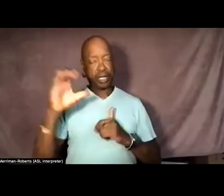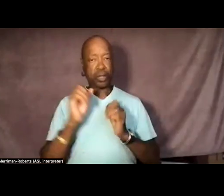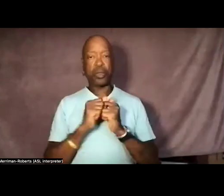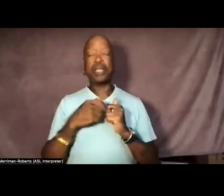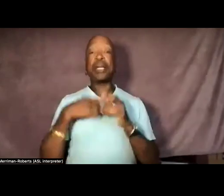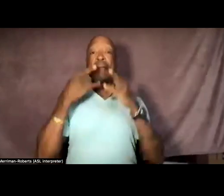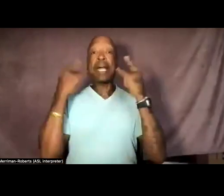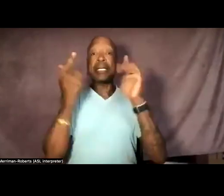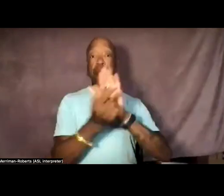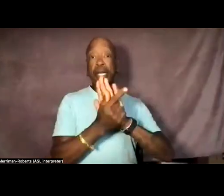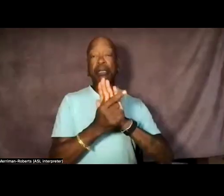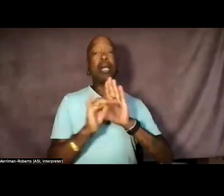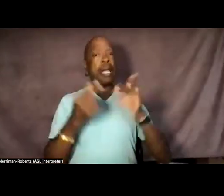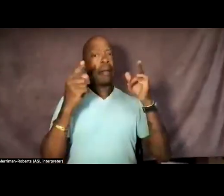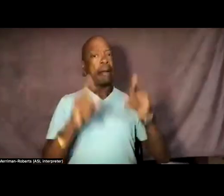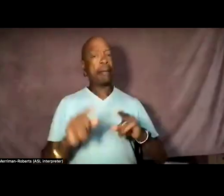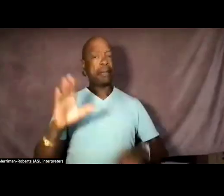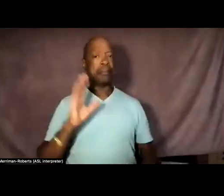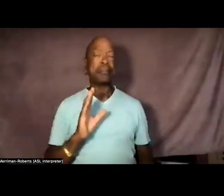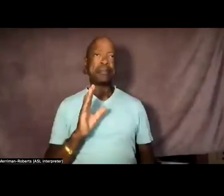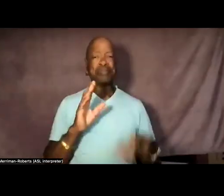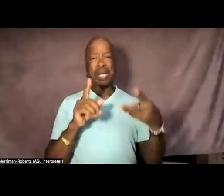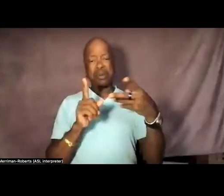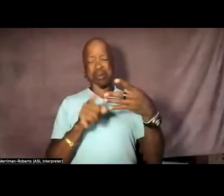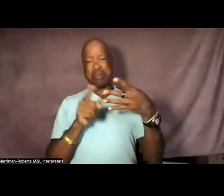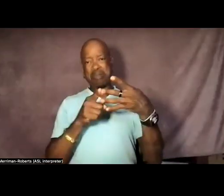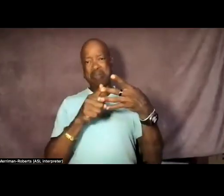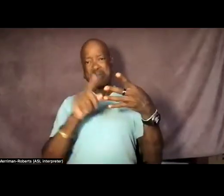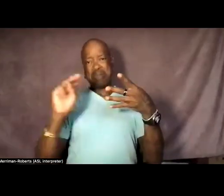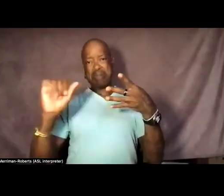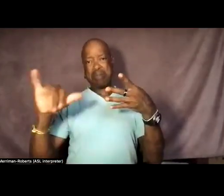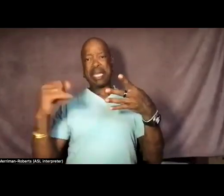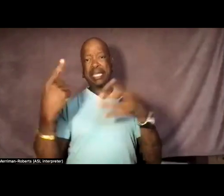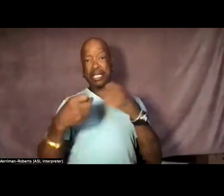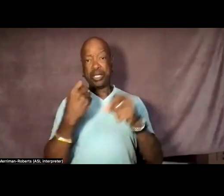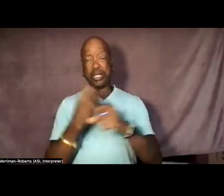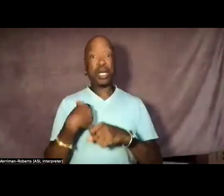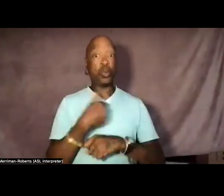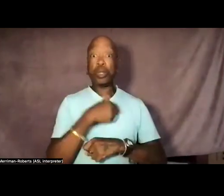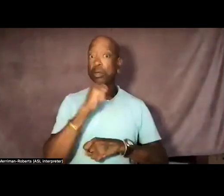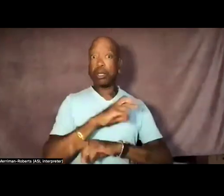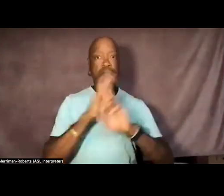ban dropped around the second week of May this year and we were woefully unprepared to recap